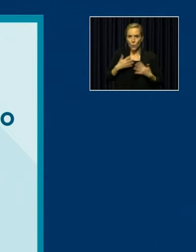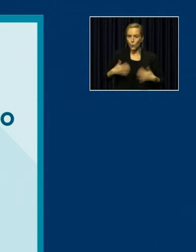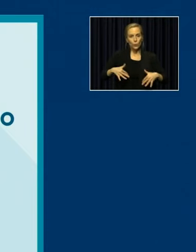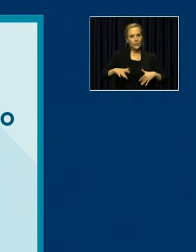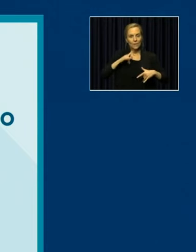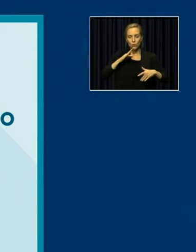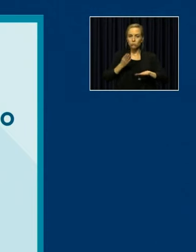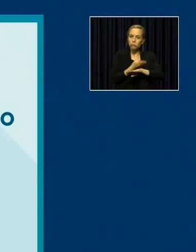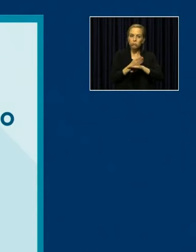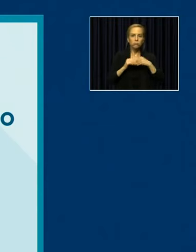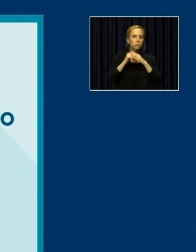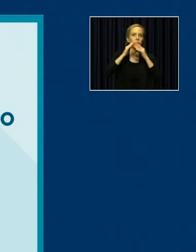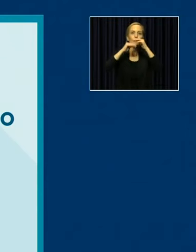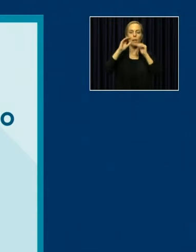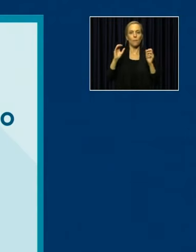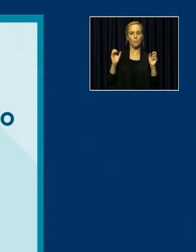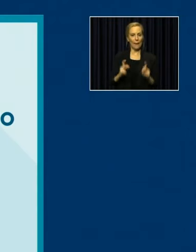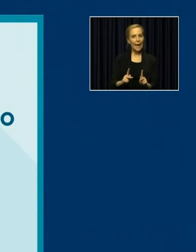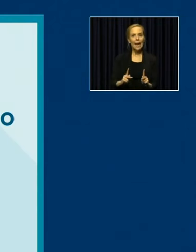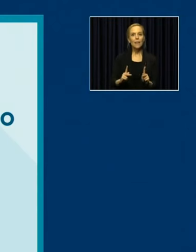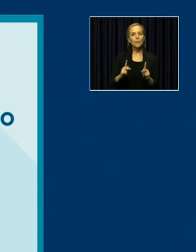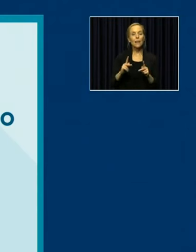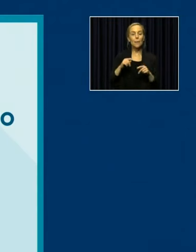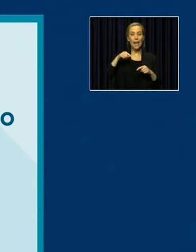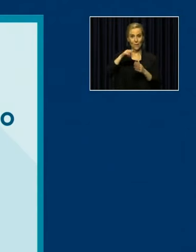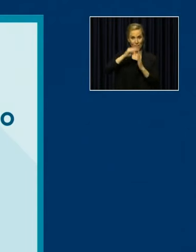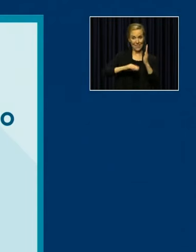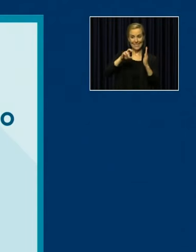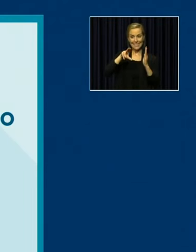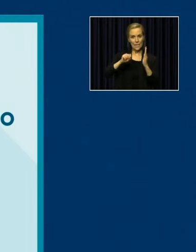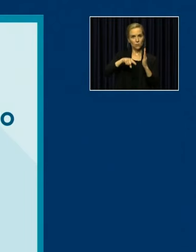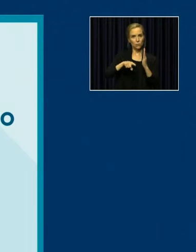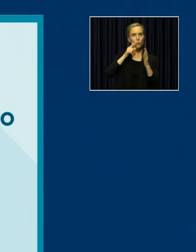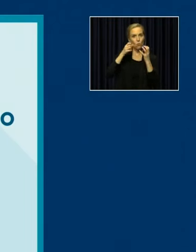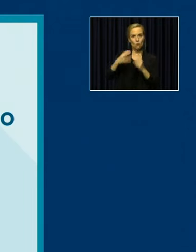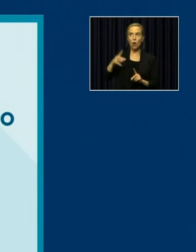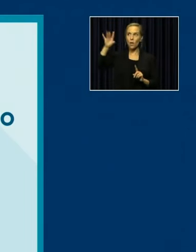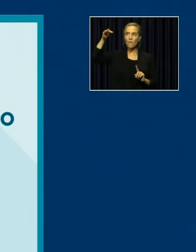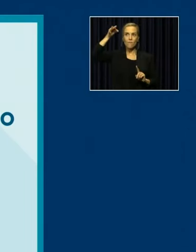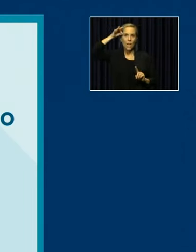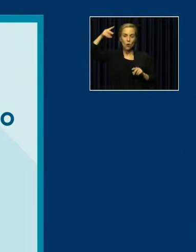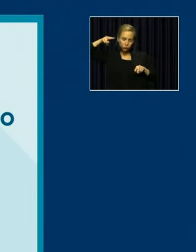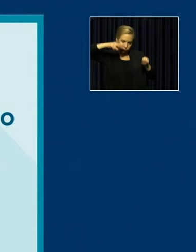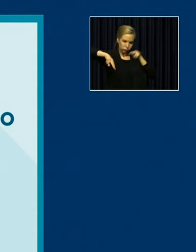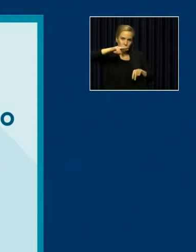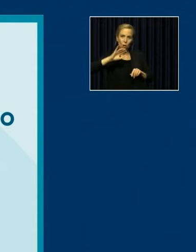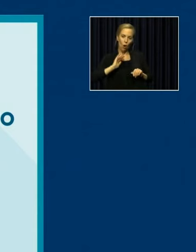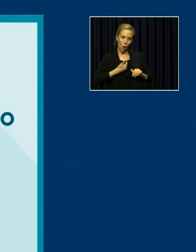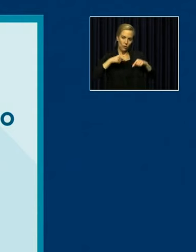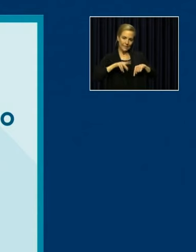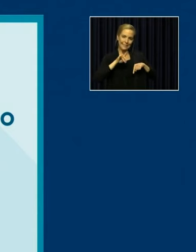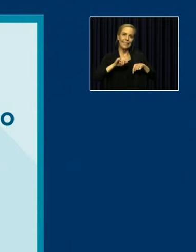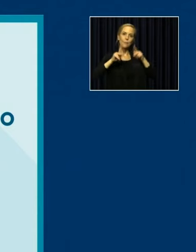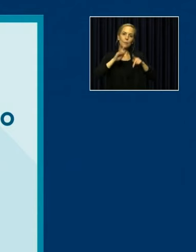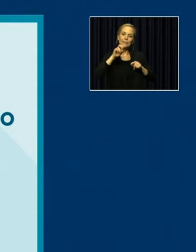WE ARE SEEING ALMOST A ARRIVAL IN CHALK ART REVIVAL IN CHALK ART, AUTO THERE ALL OVER THE